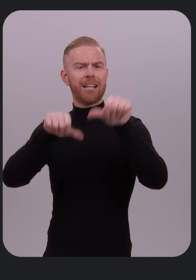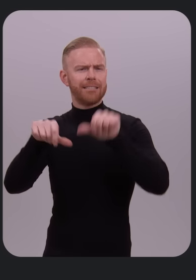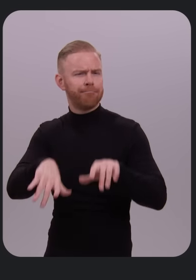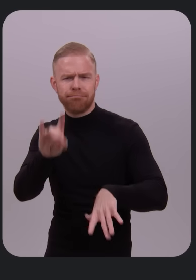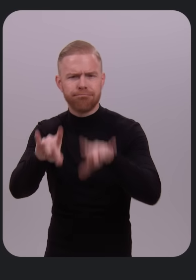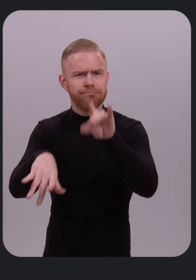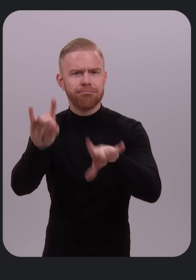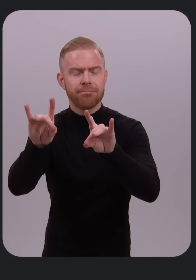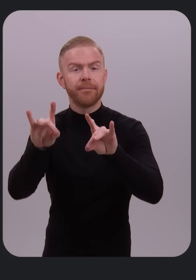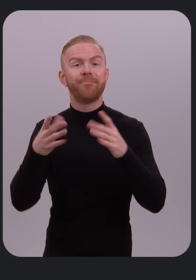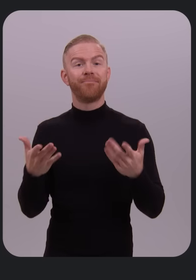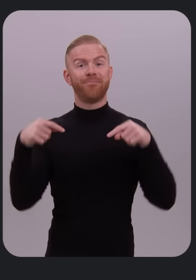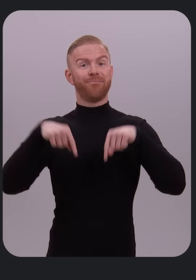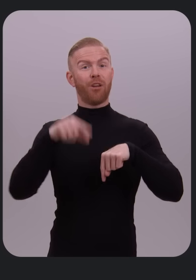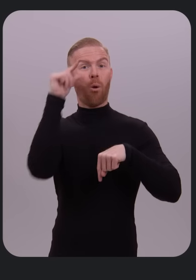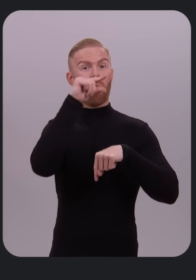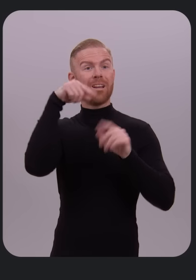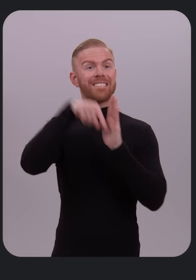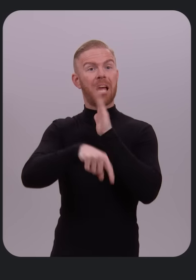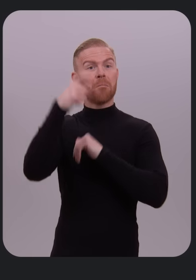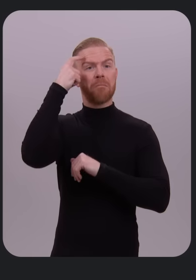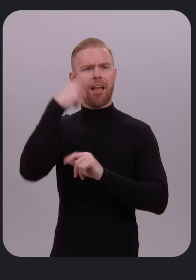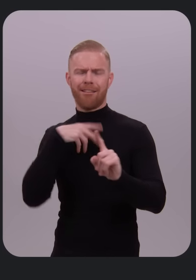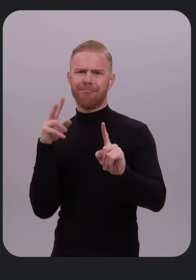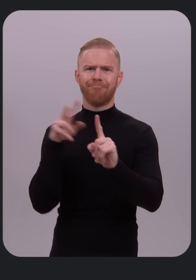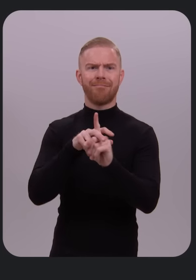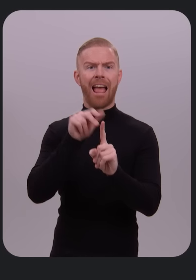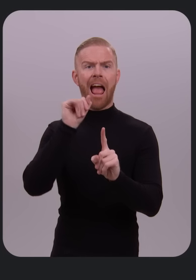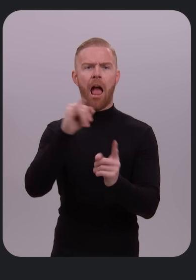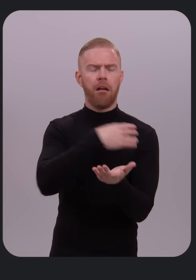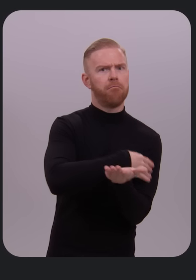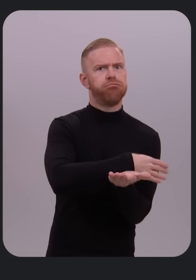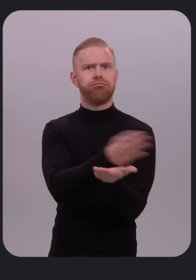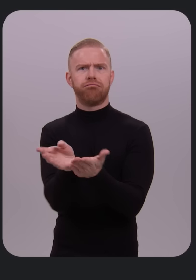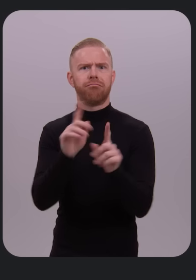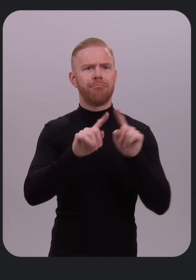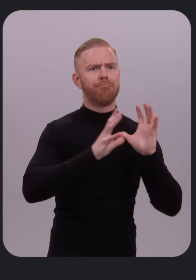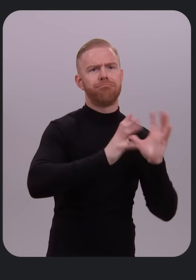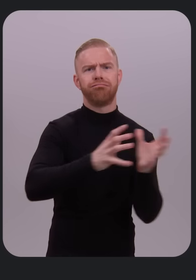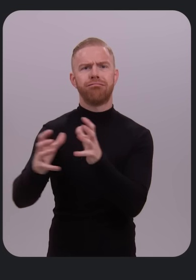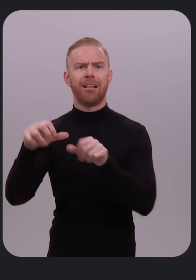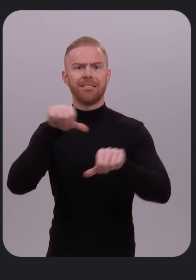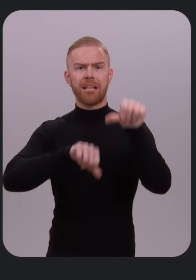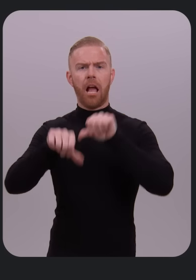At Google DeepMind, we've been applying AI across almost every branch of science for a long time.